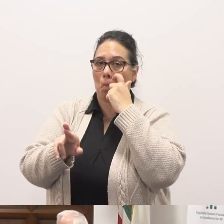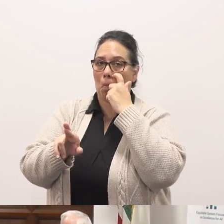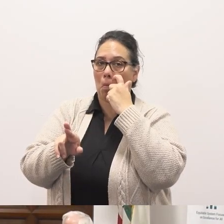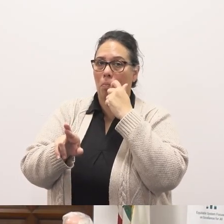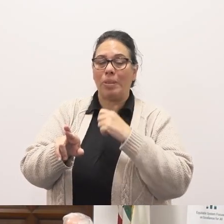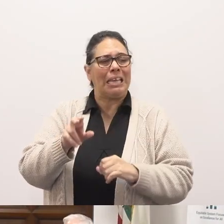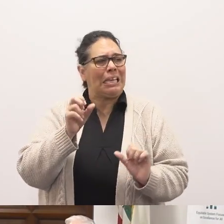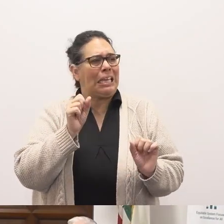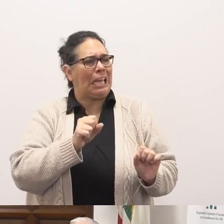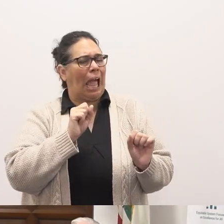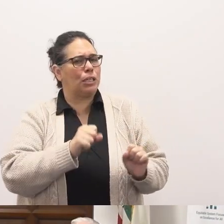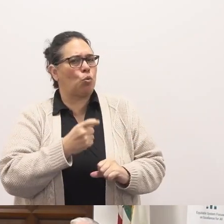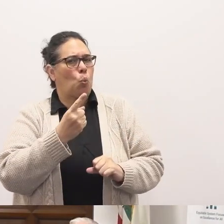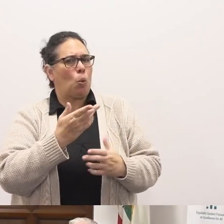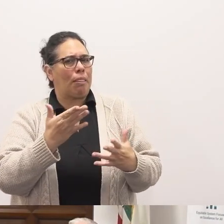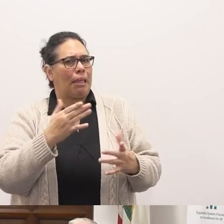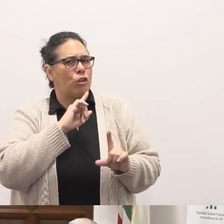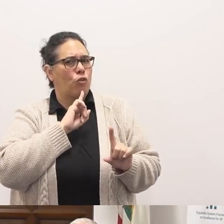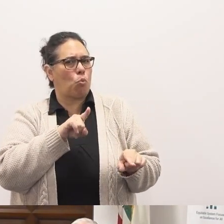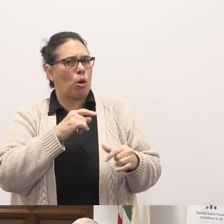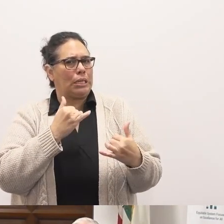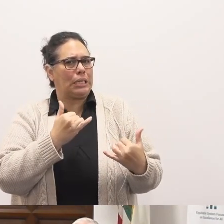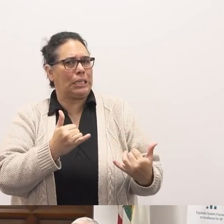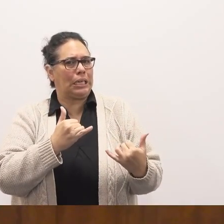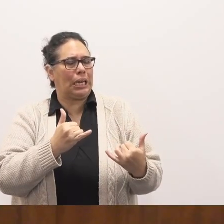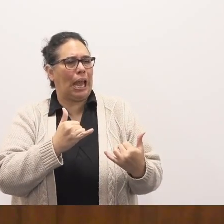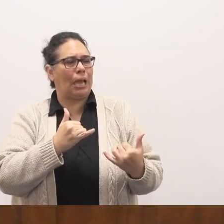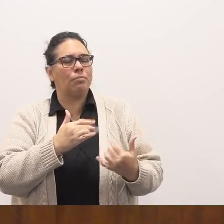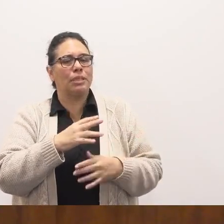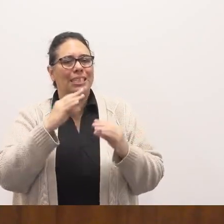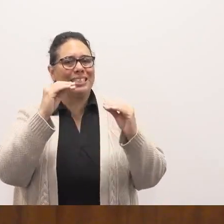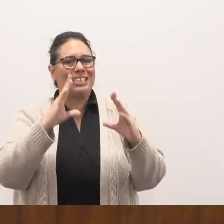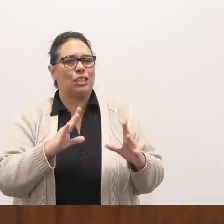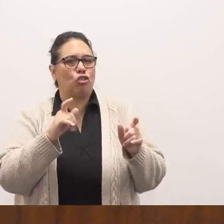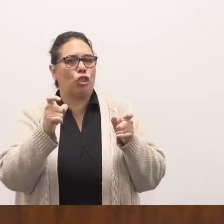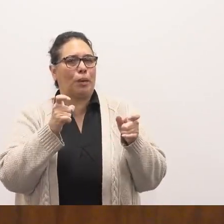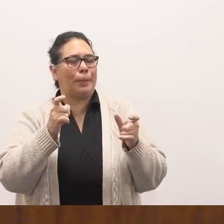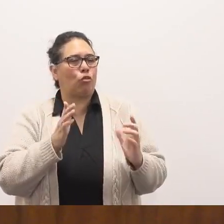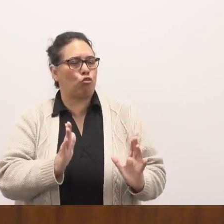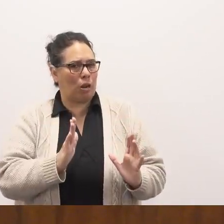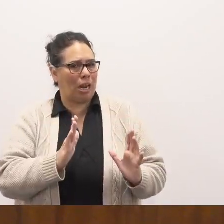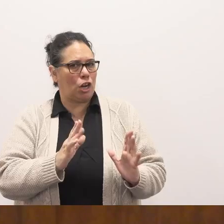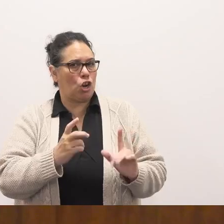Yes, I only have one thing to report out today and it's centered around our Teacher and Administrator Recruitment Fair.